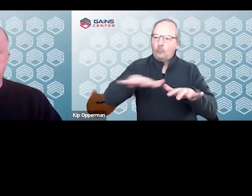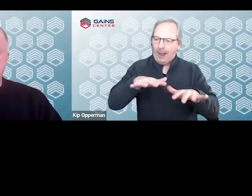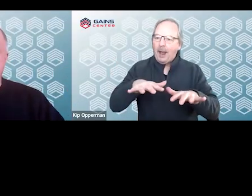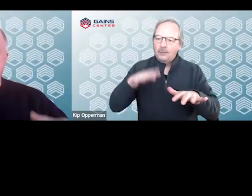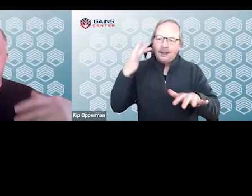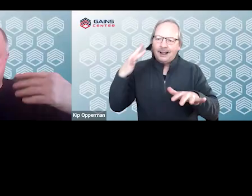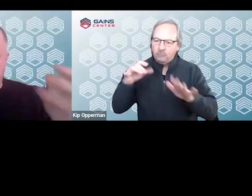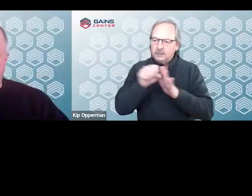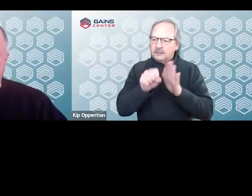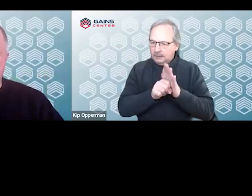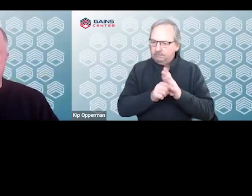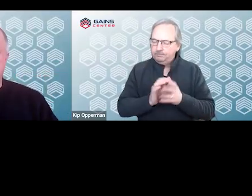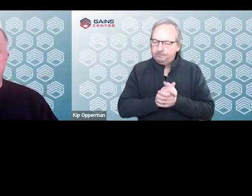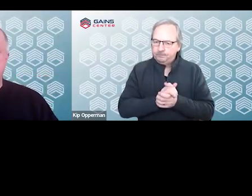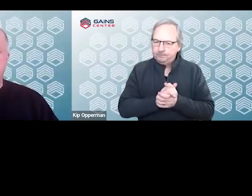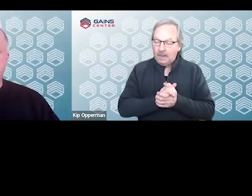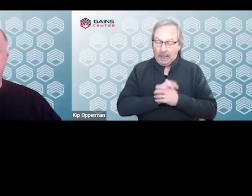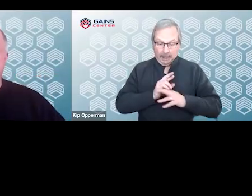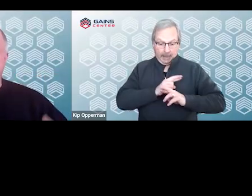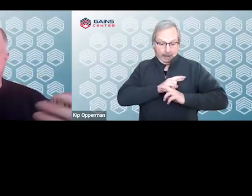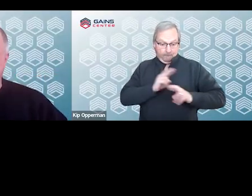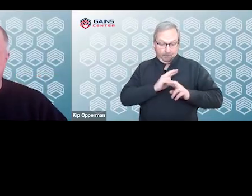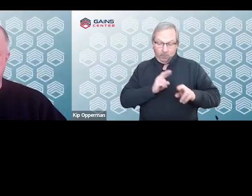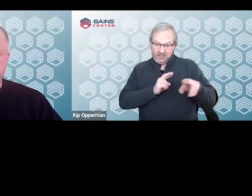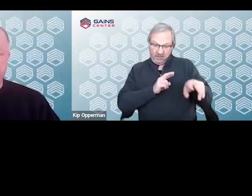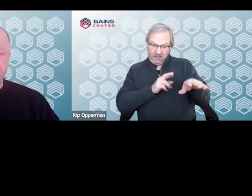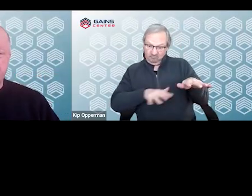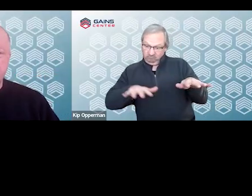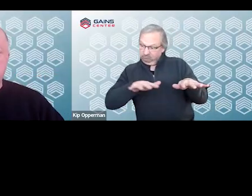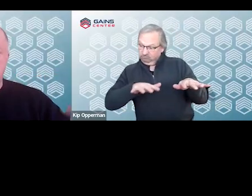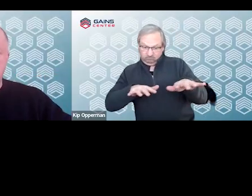The preparation of the sites was intensive.